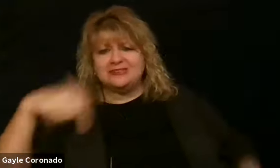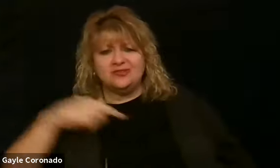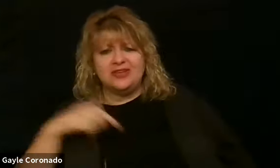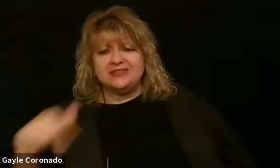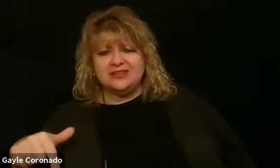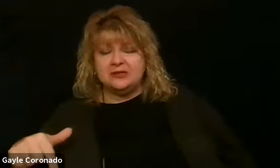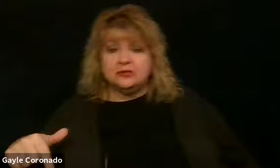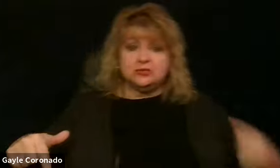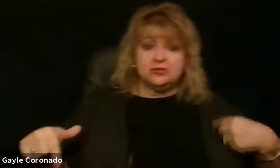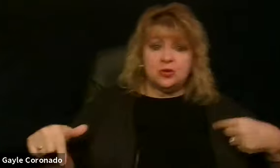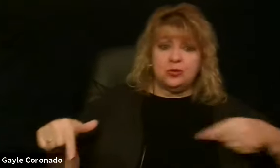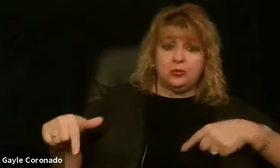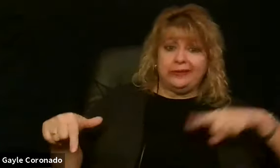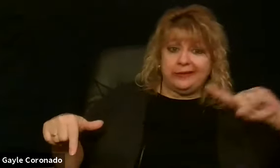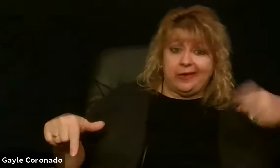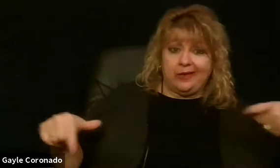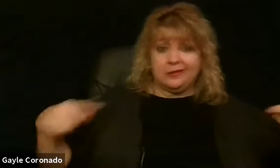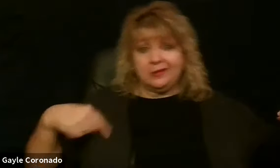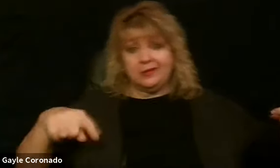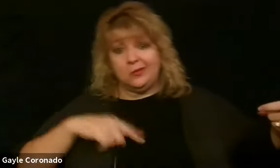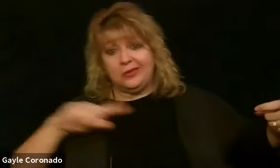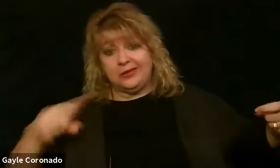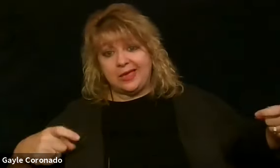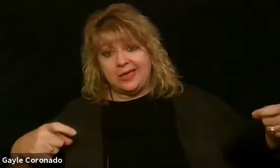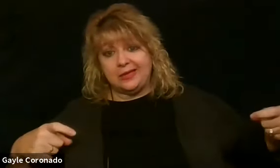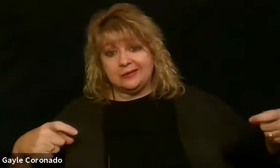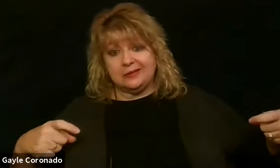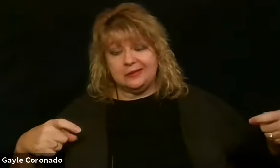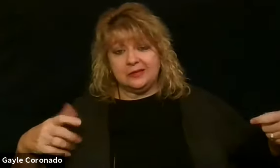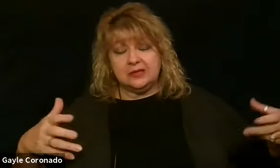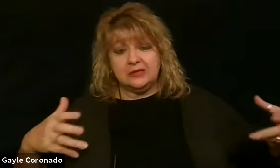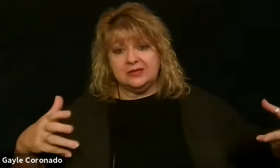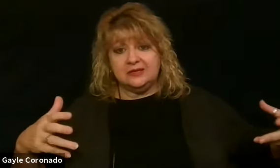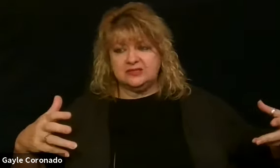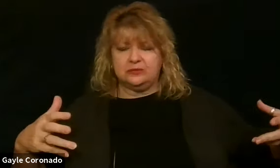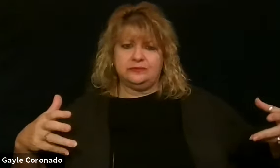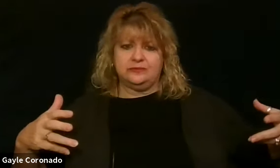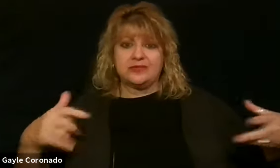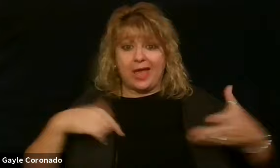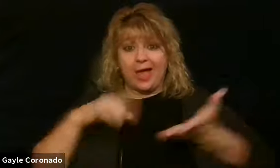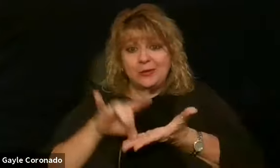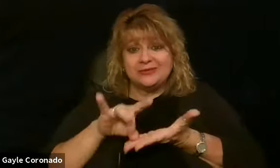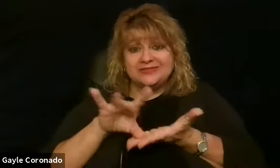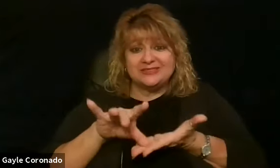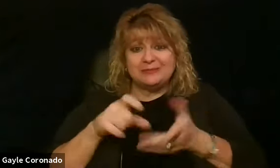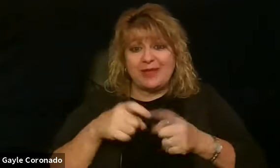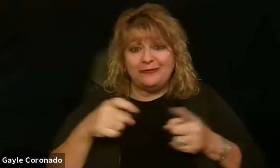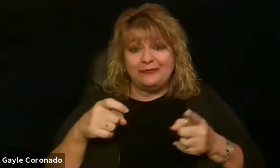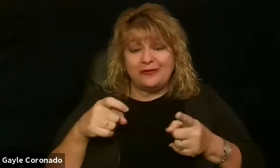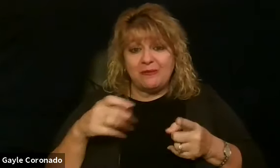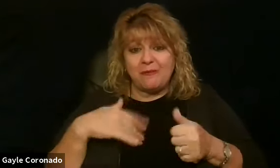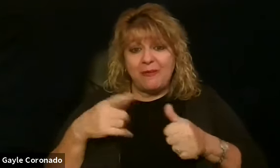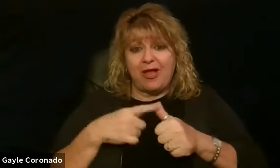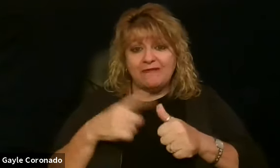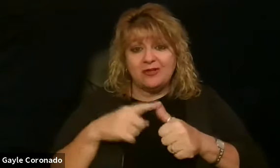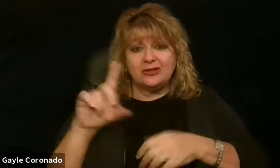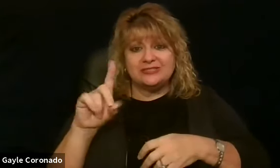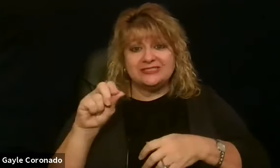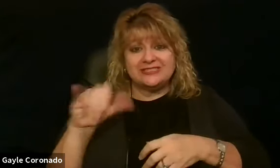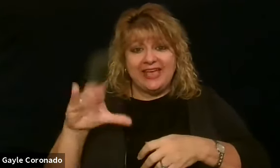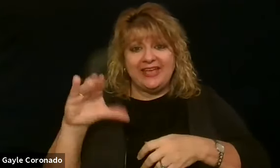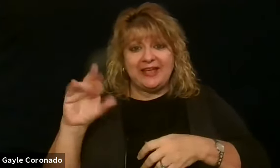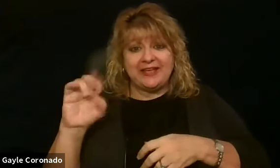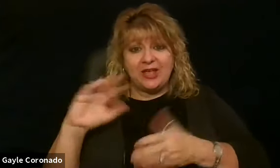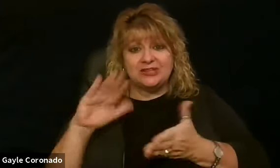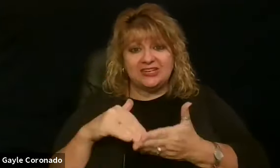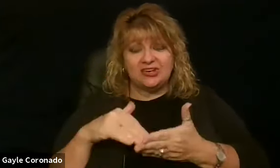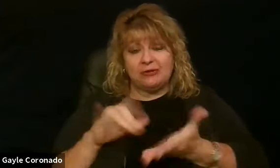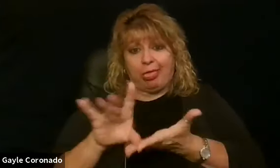I was, I was actually expelled from, from my first daycare center.